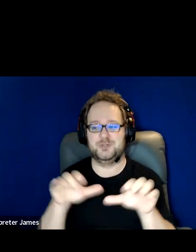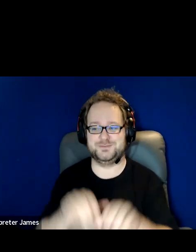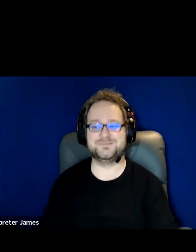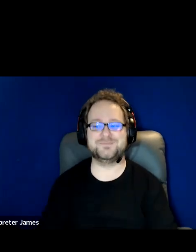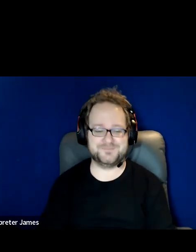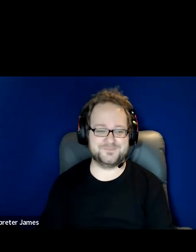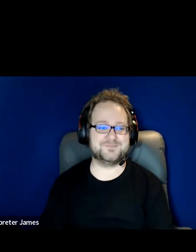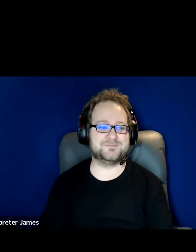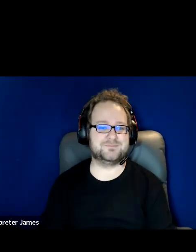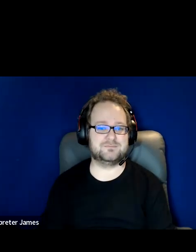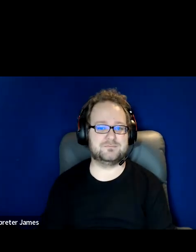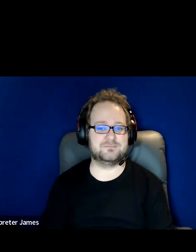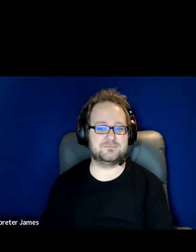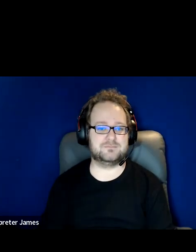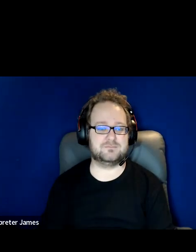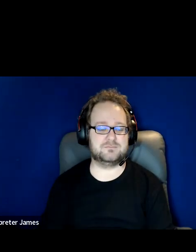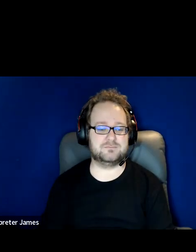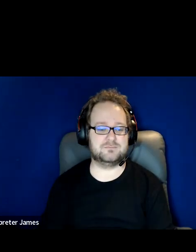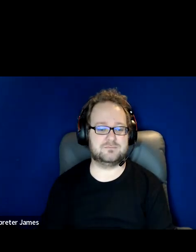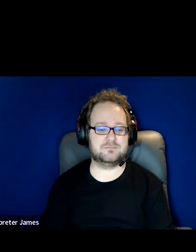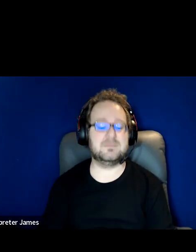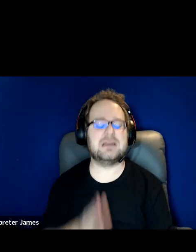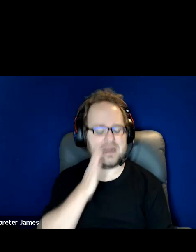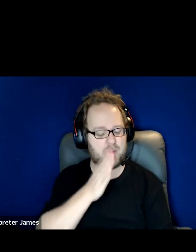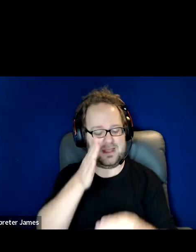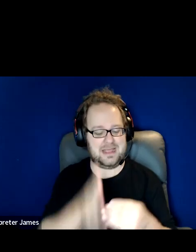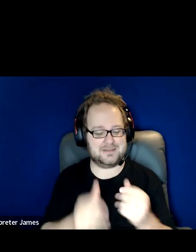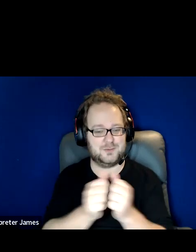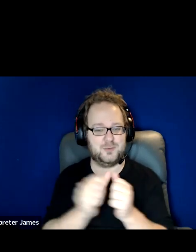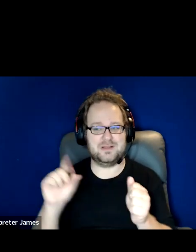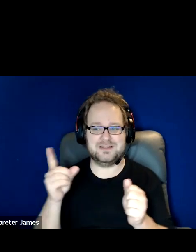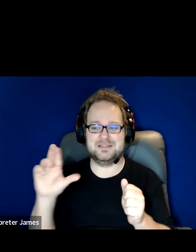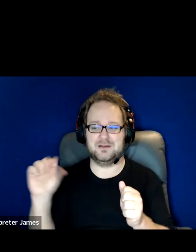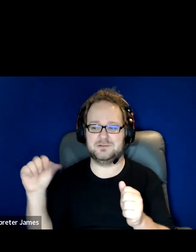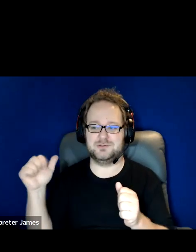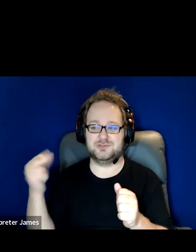And I'll end with where Dr. Shaw started. As we strive to